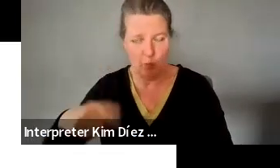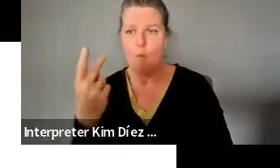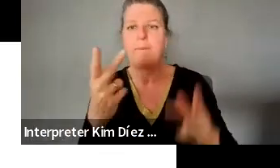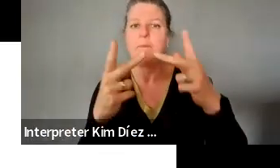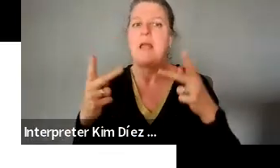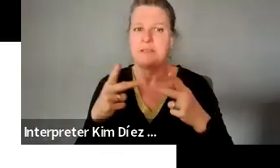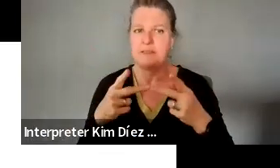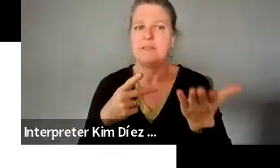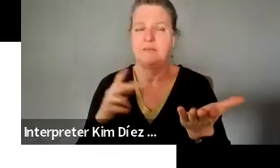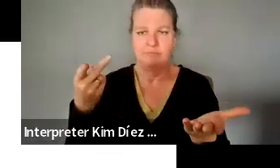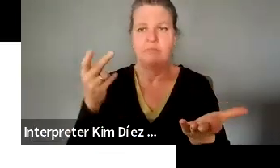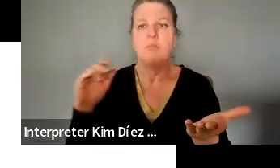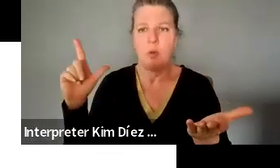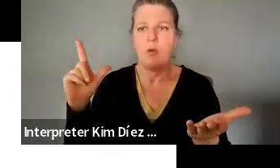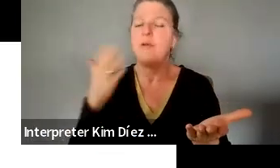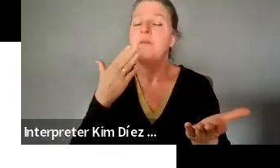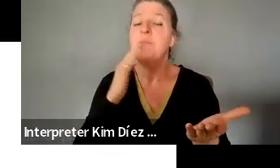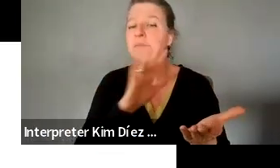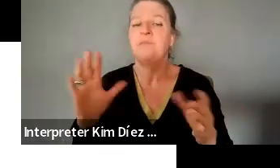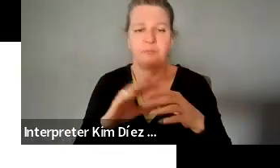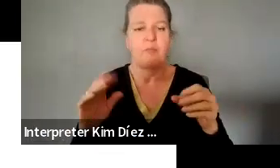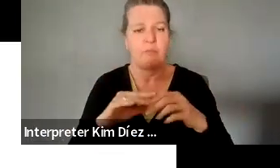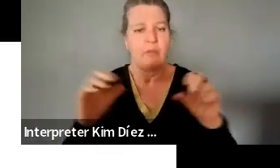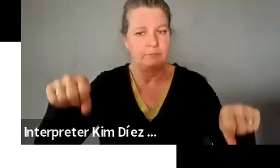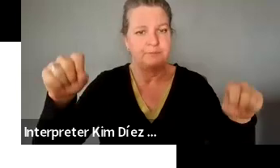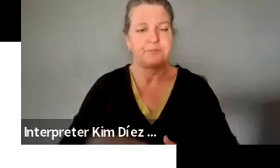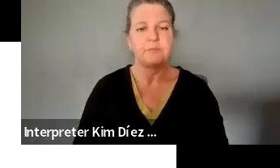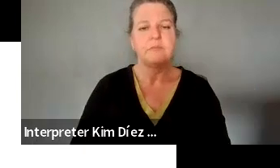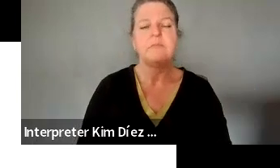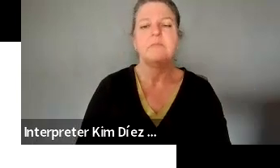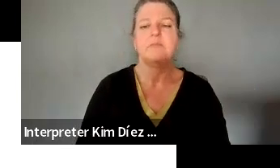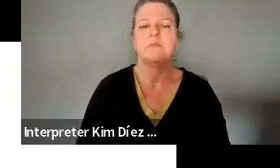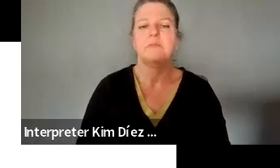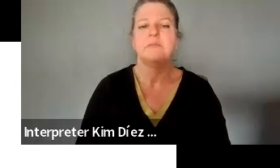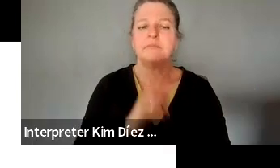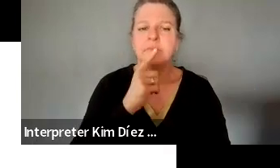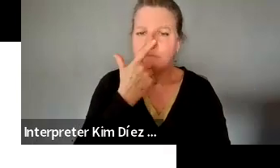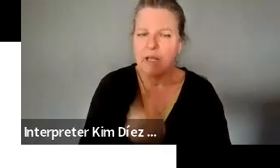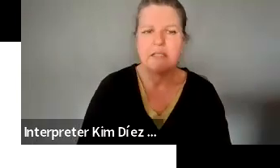But yeah, appreciate those comments. Yeah, it's real interesting, something as simple as a badge,